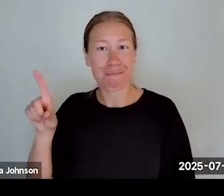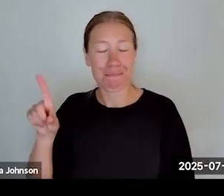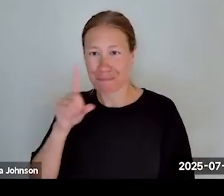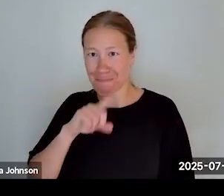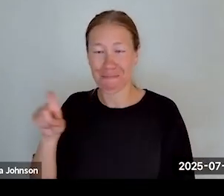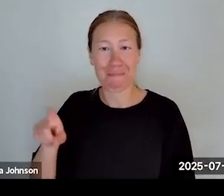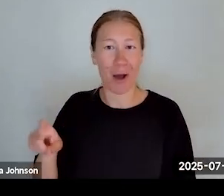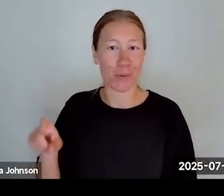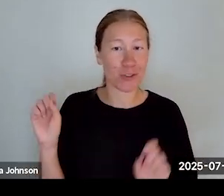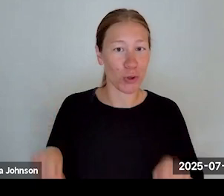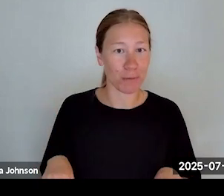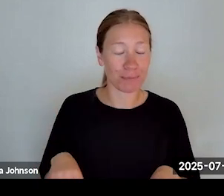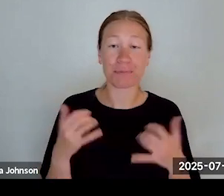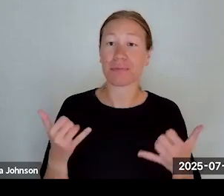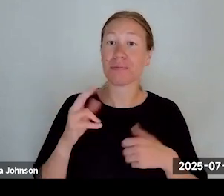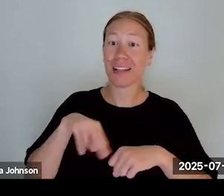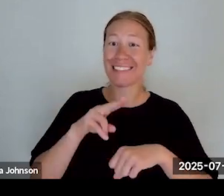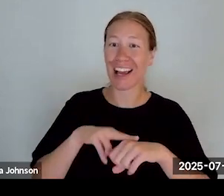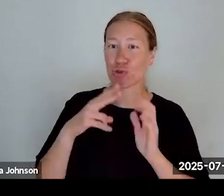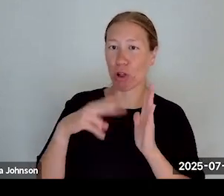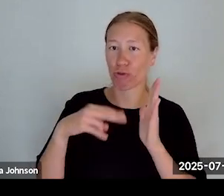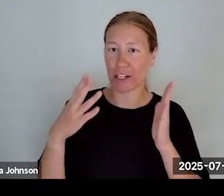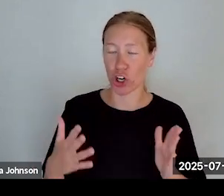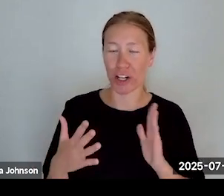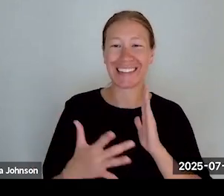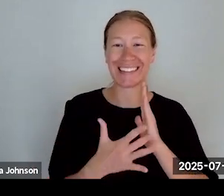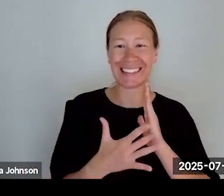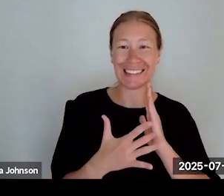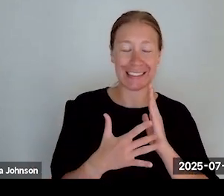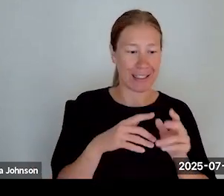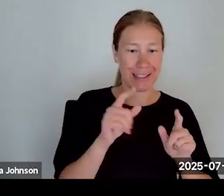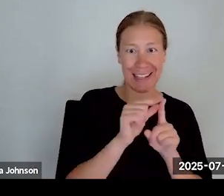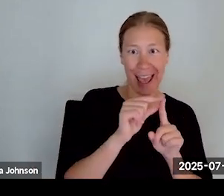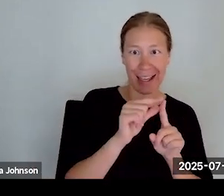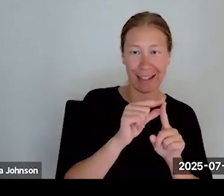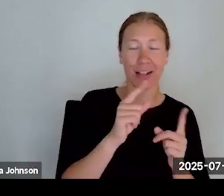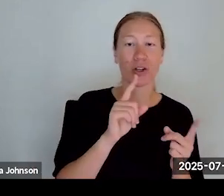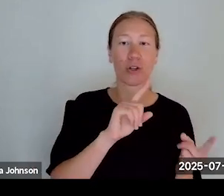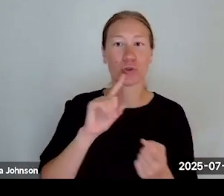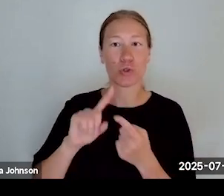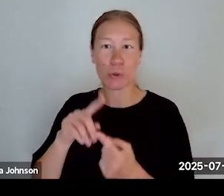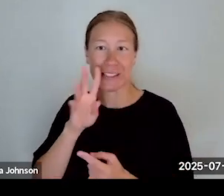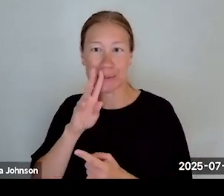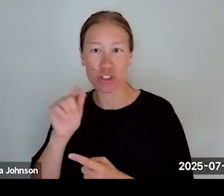Natural Reader is a text-to-speech tool that can be used in a variety of ways. There's an online version